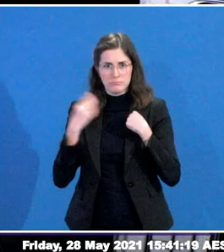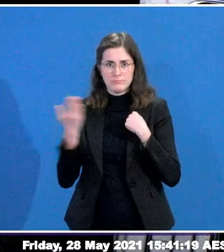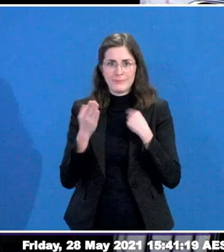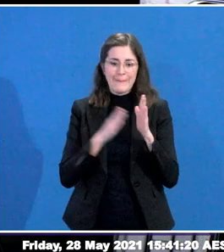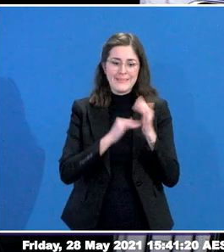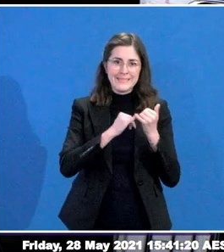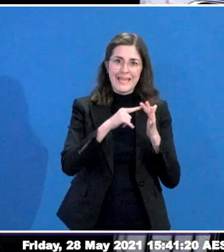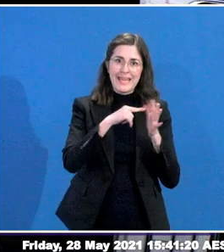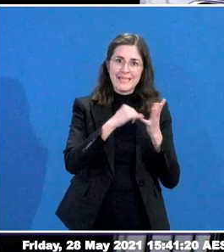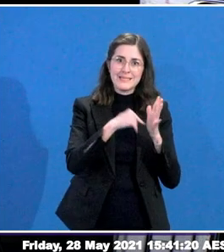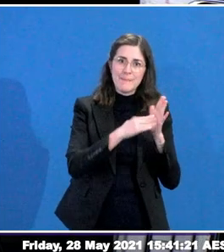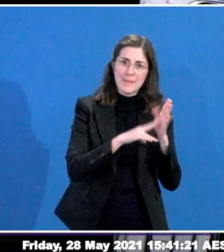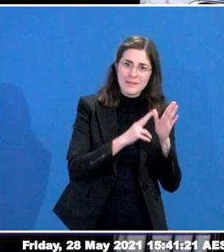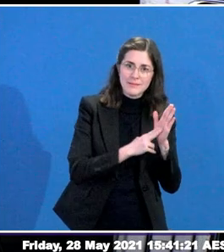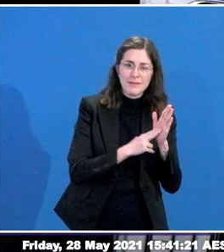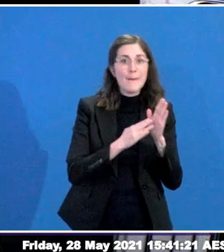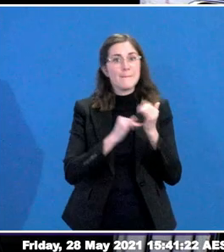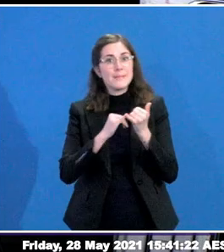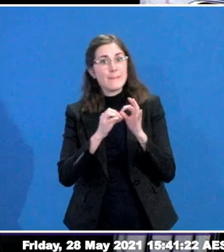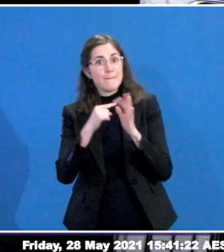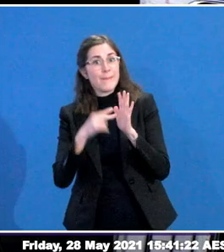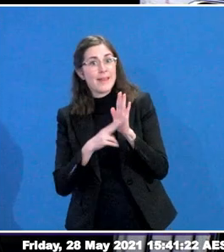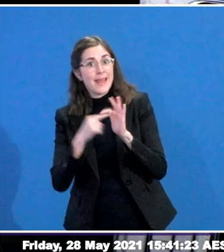We are very grateful to them for their contributions to the orderly